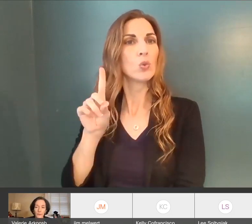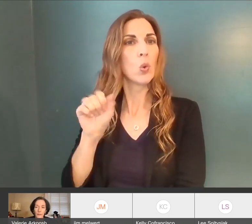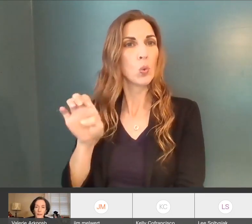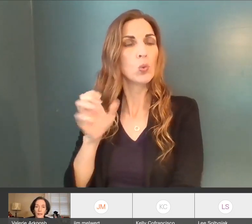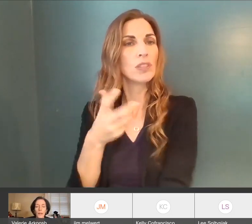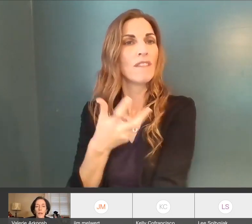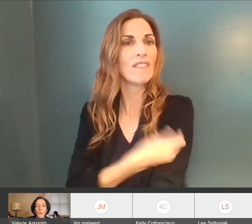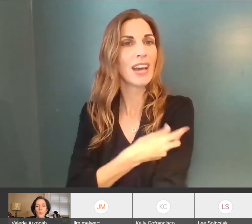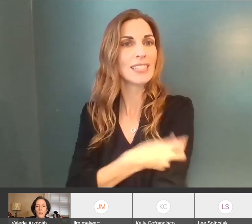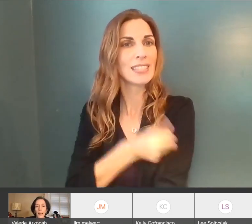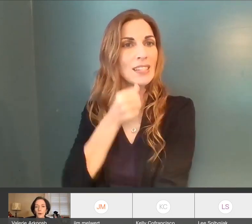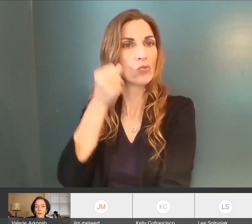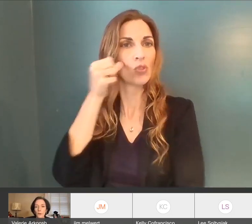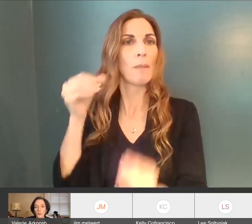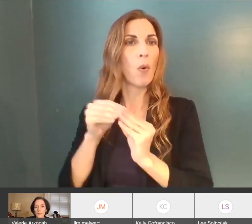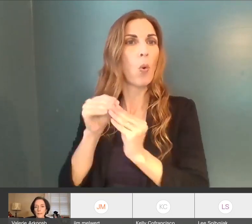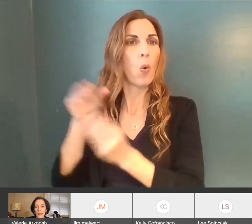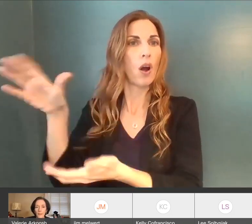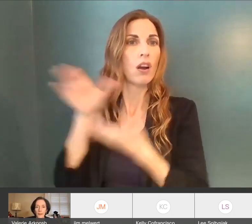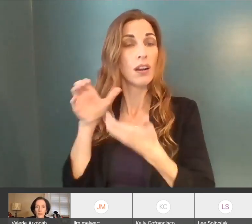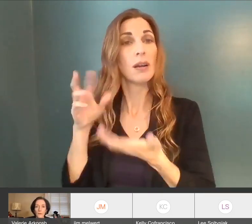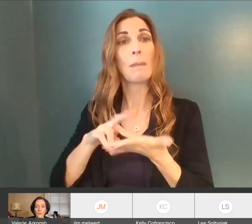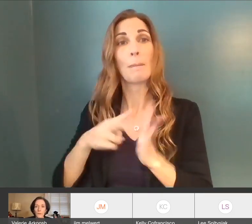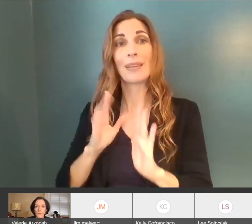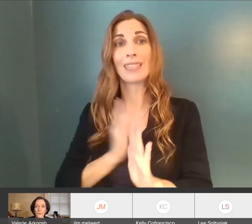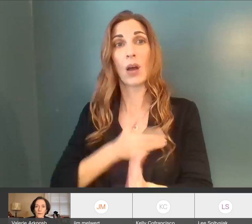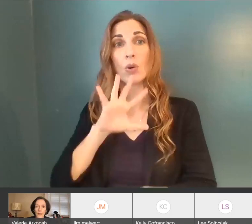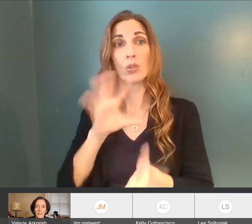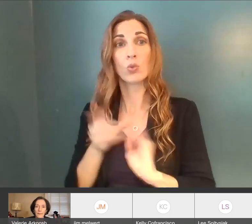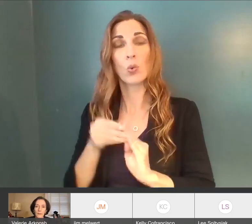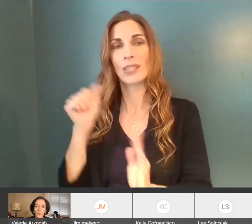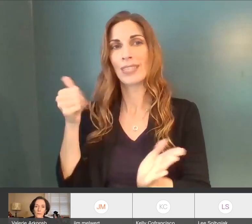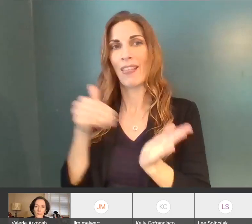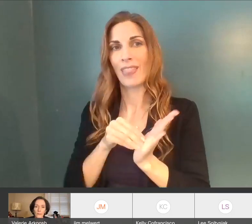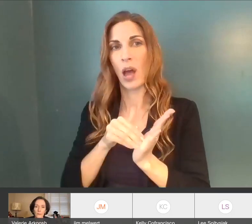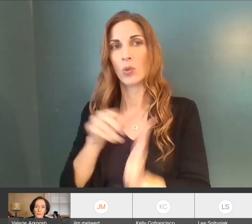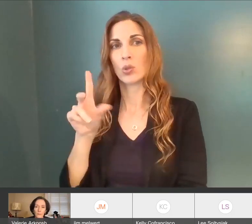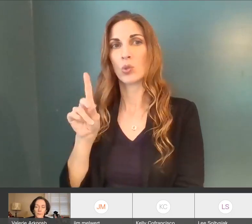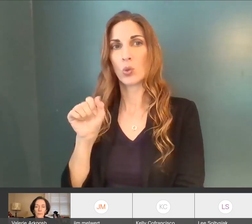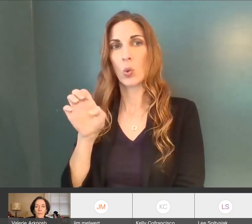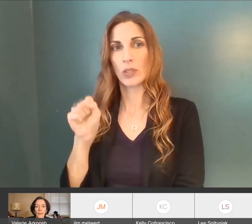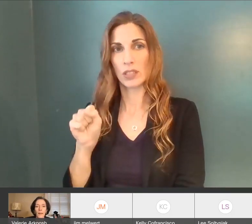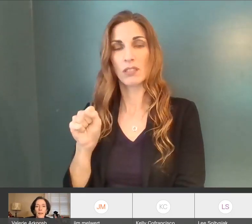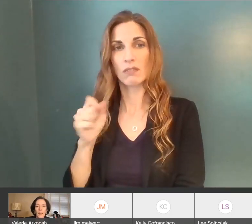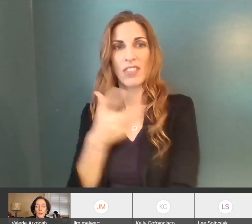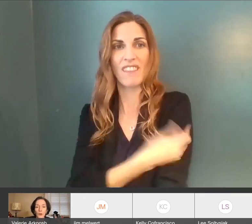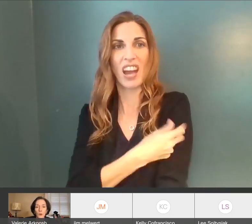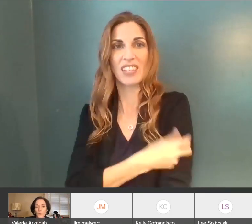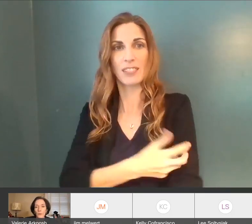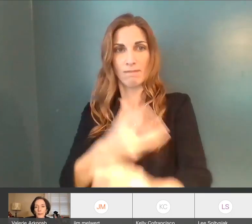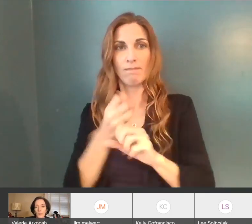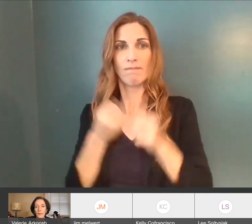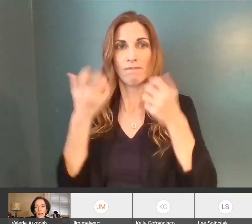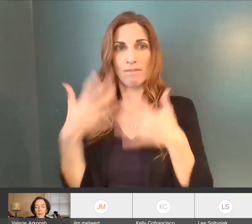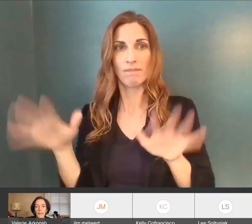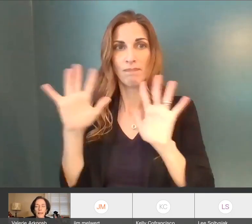yesterday, bringing our total to 10,000 doses of vaccine received. In total for Montgomery County,